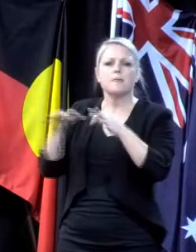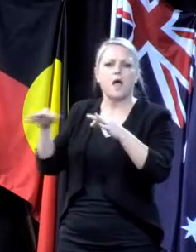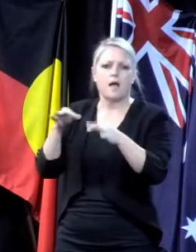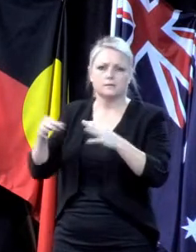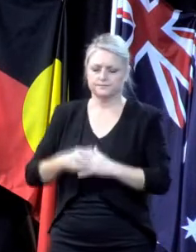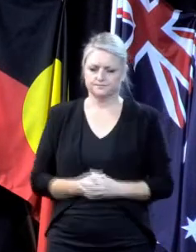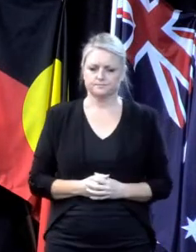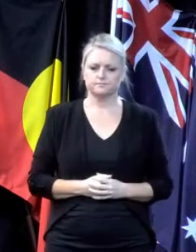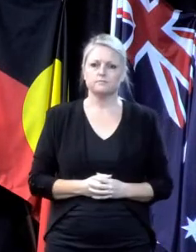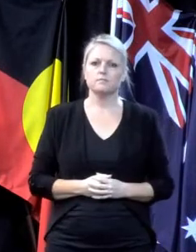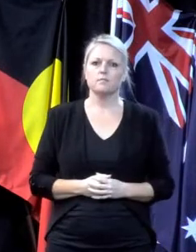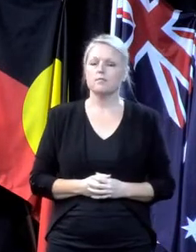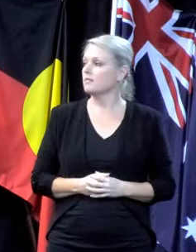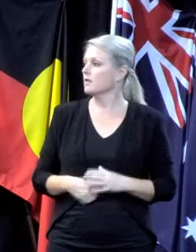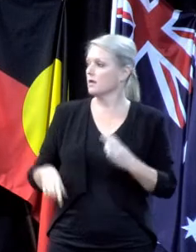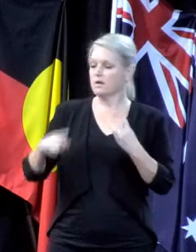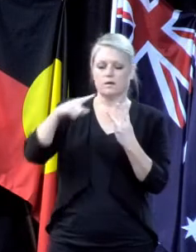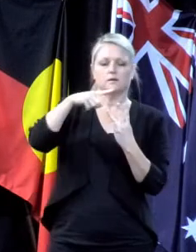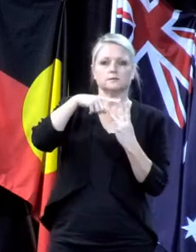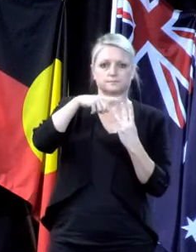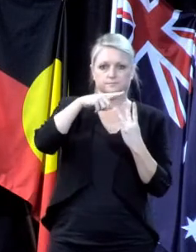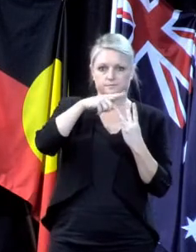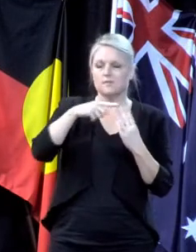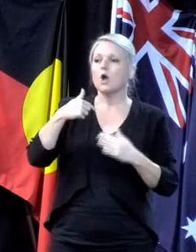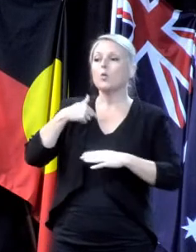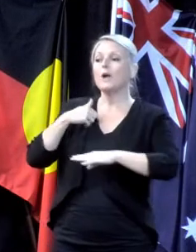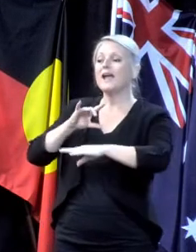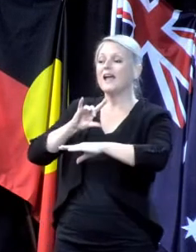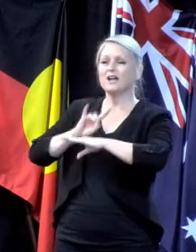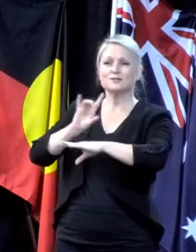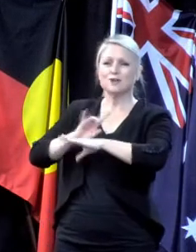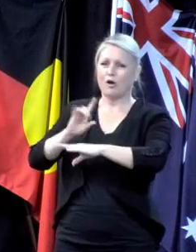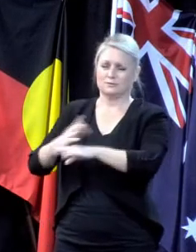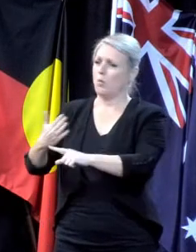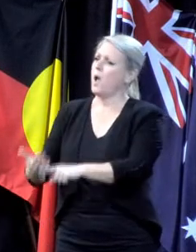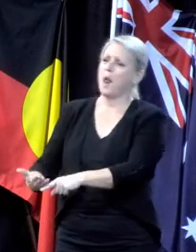We consult with parents at every stage of the child's education from before they come to our school.